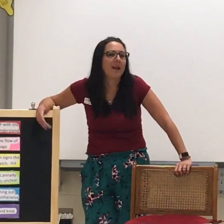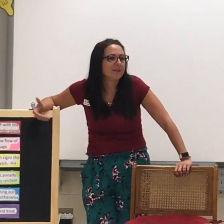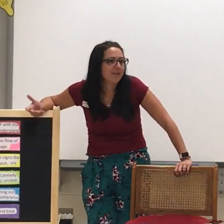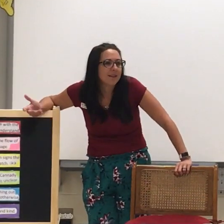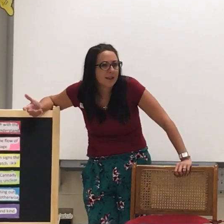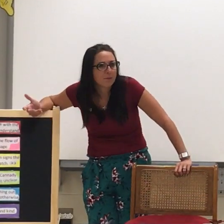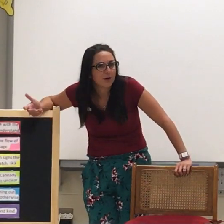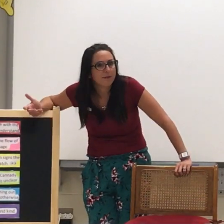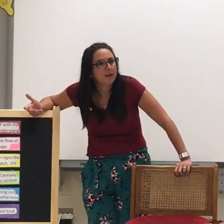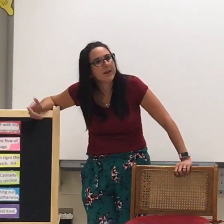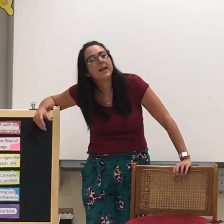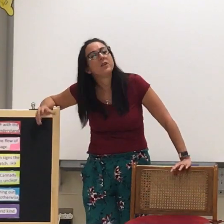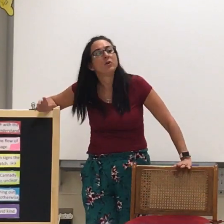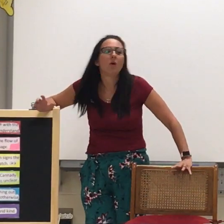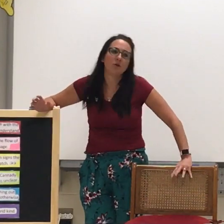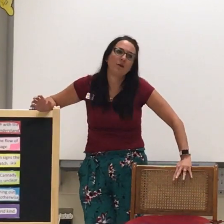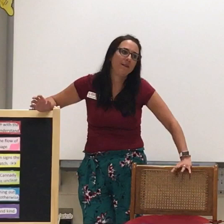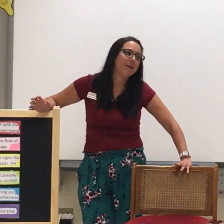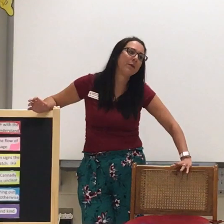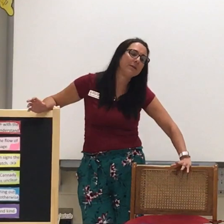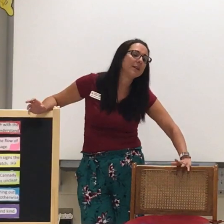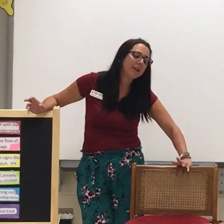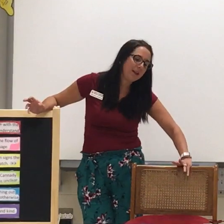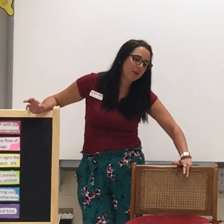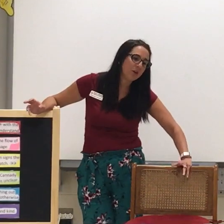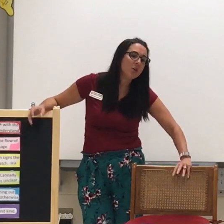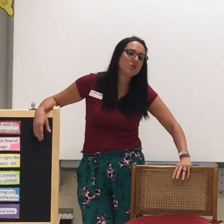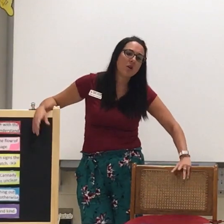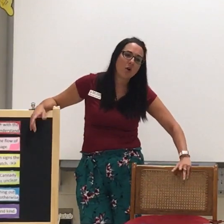pronounce everything perfectly and you won't do everything perfectly here so